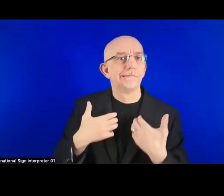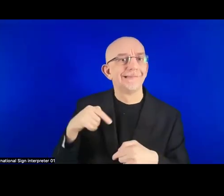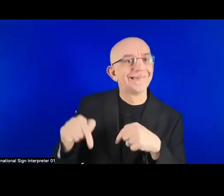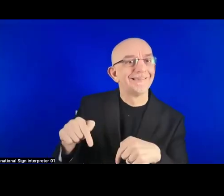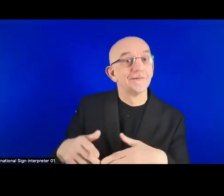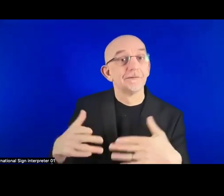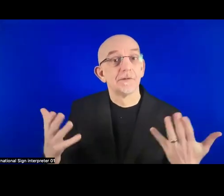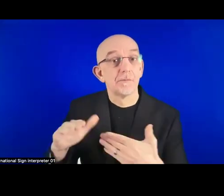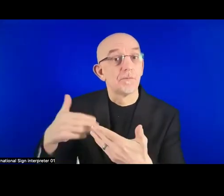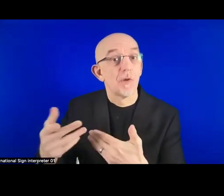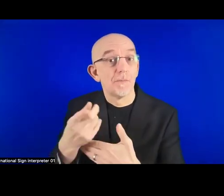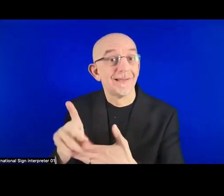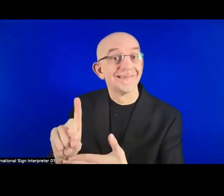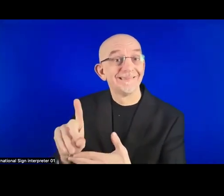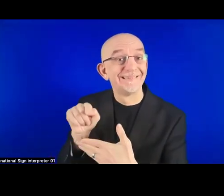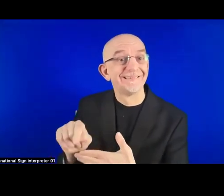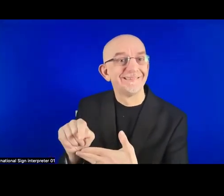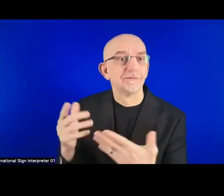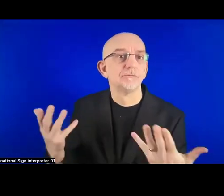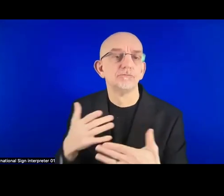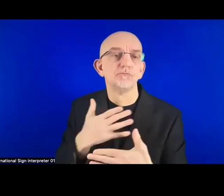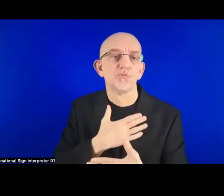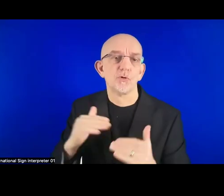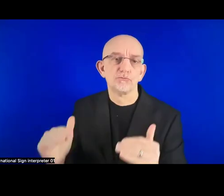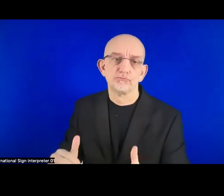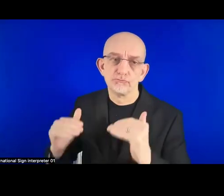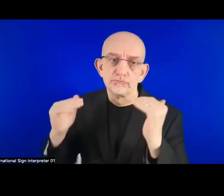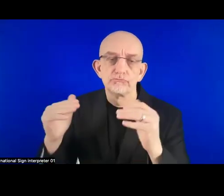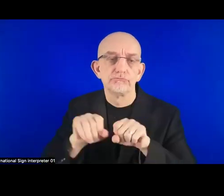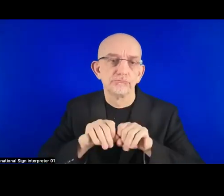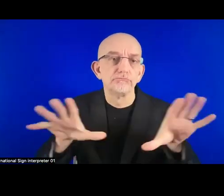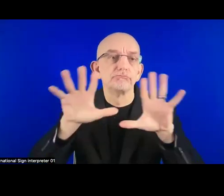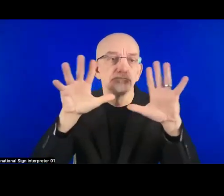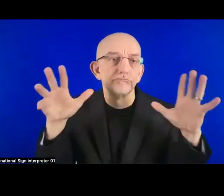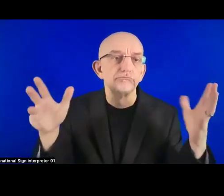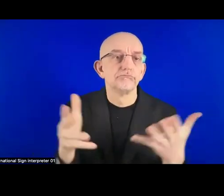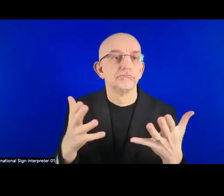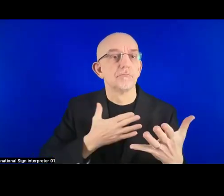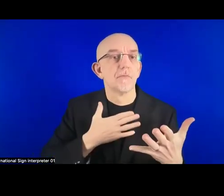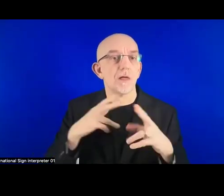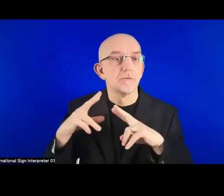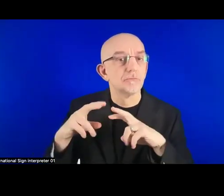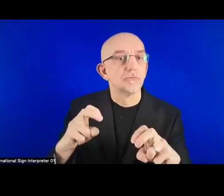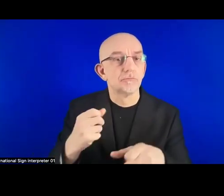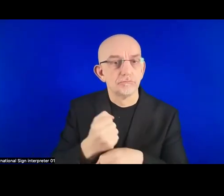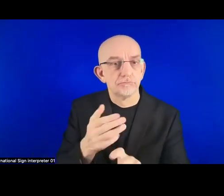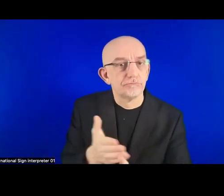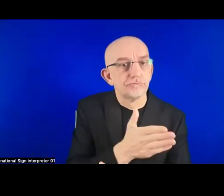fellowship that could allow me to develop my own research project independently and